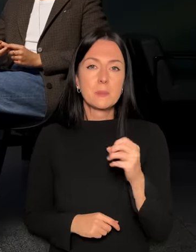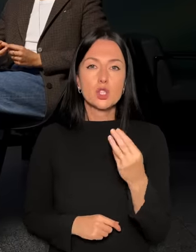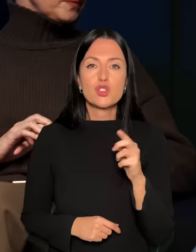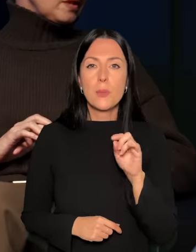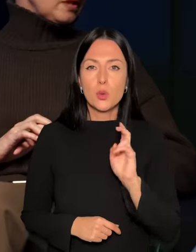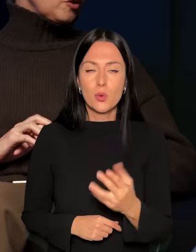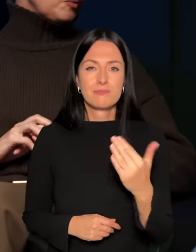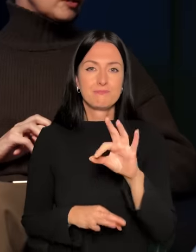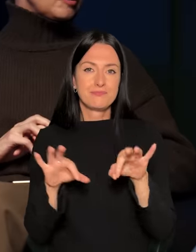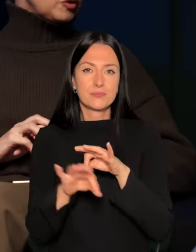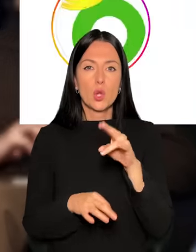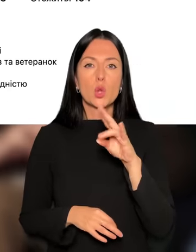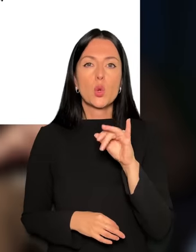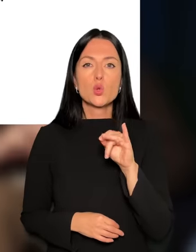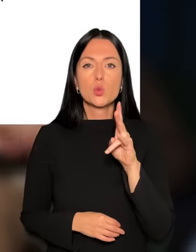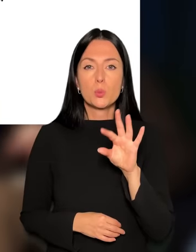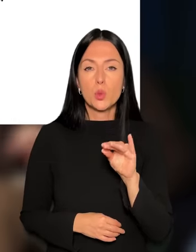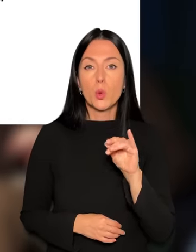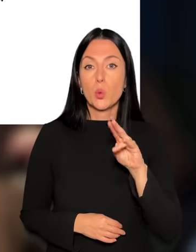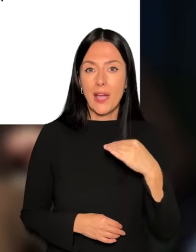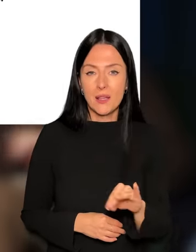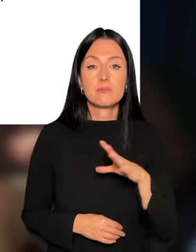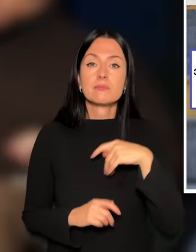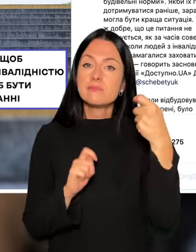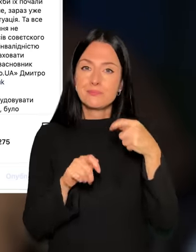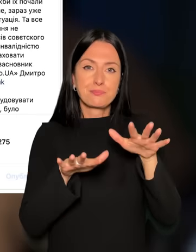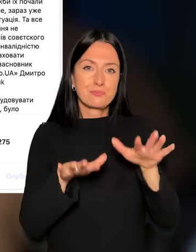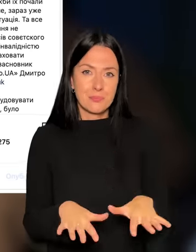and his project "Accessible.UA." We filmed him at